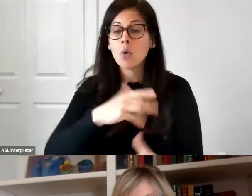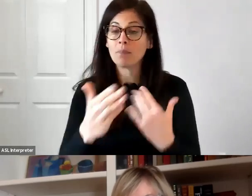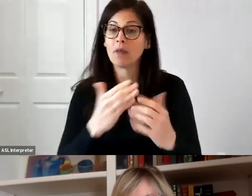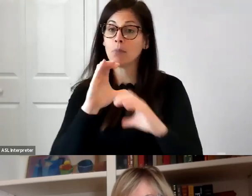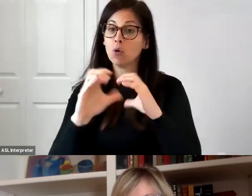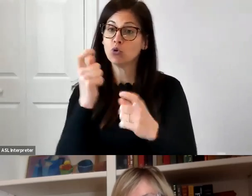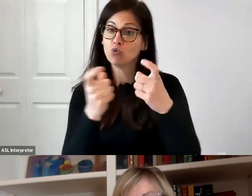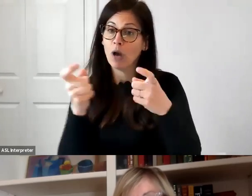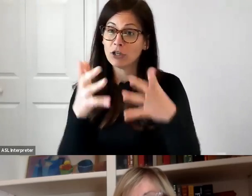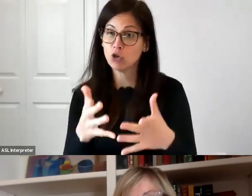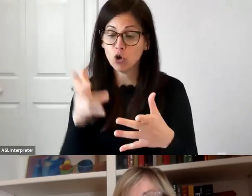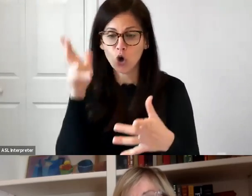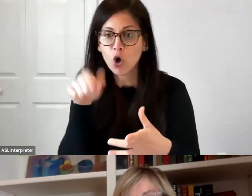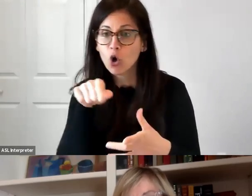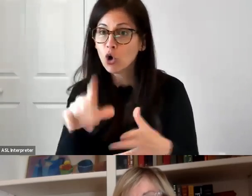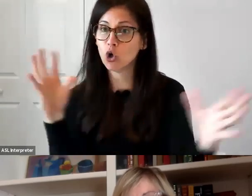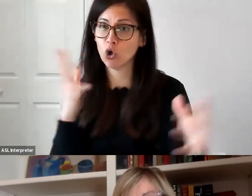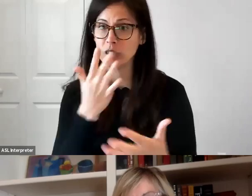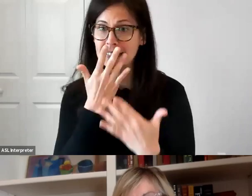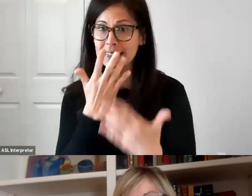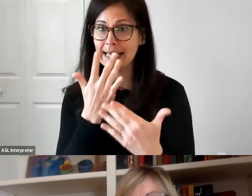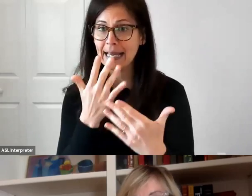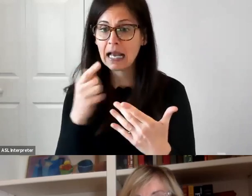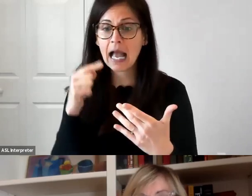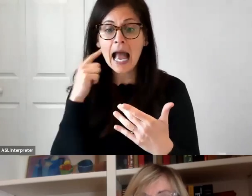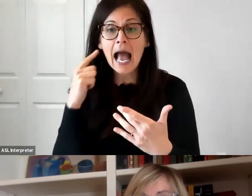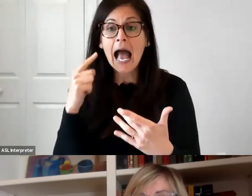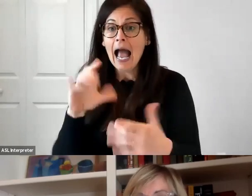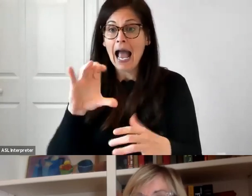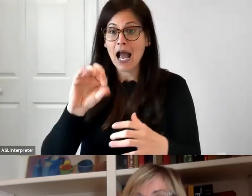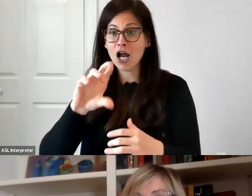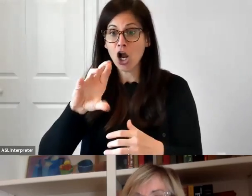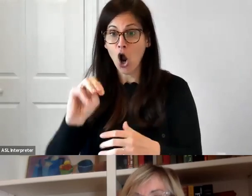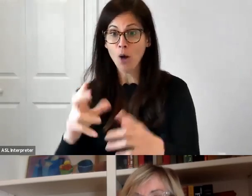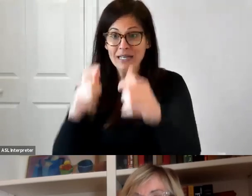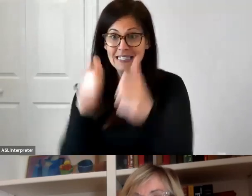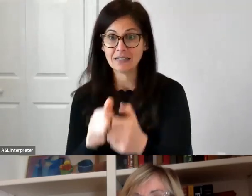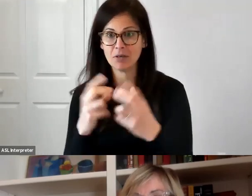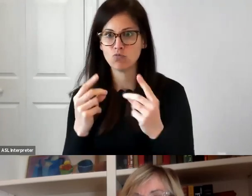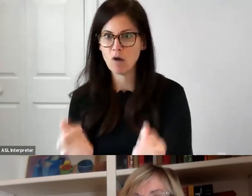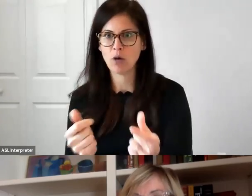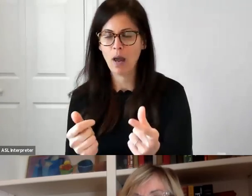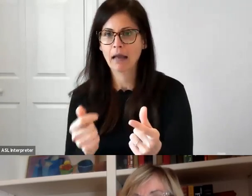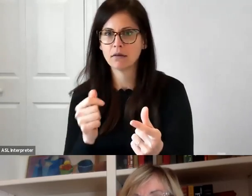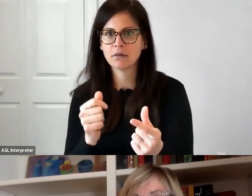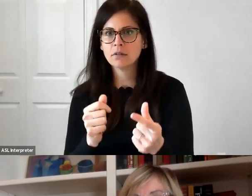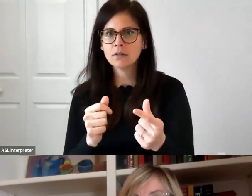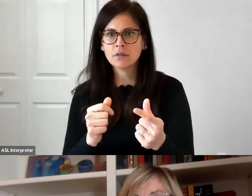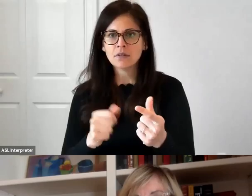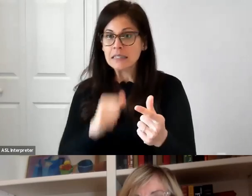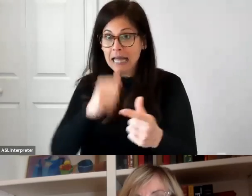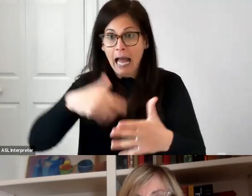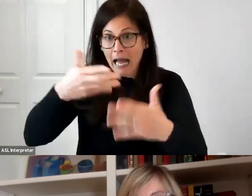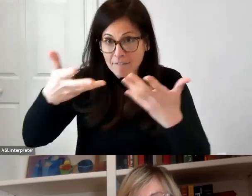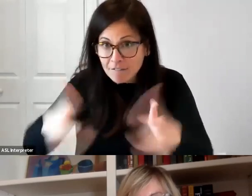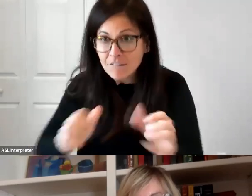Precious you were off the stage yet, when Carmen texted me right away. She was like, "You have got to hear this young woman.